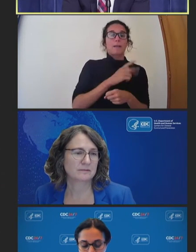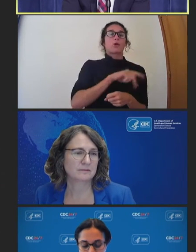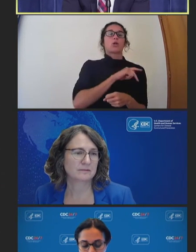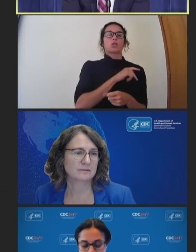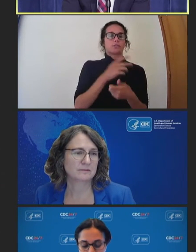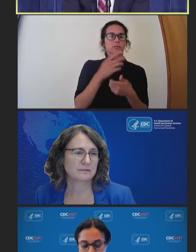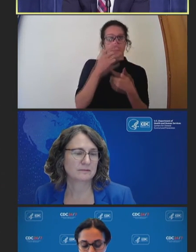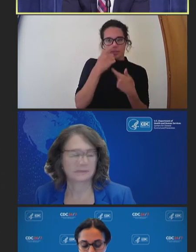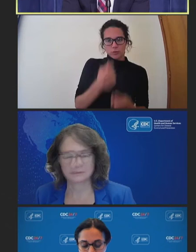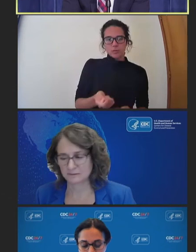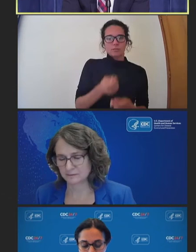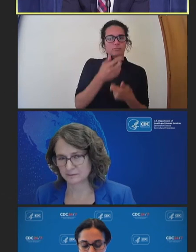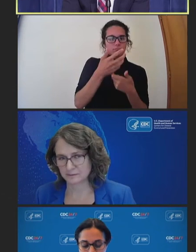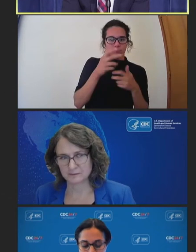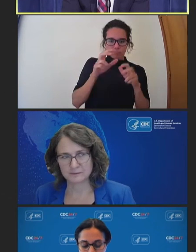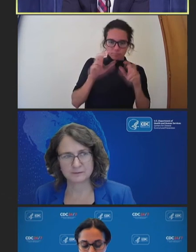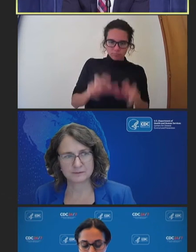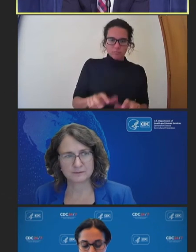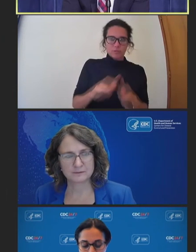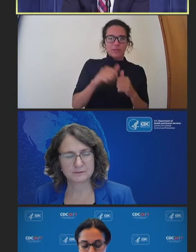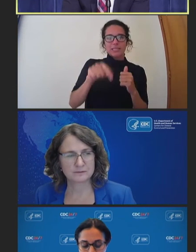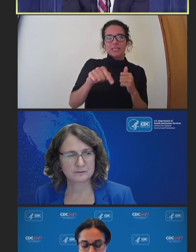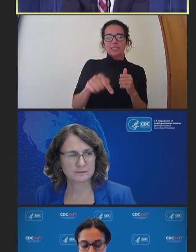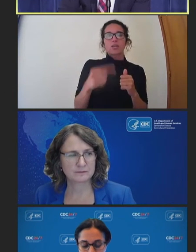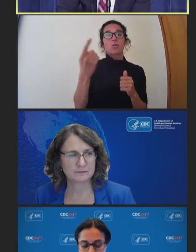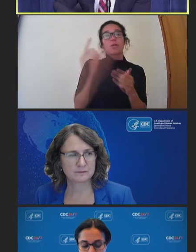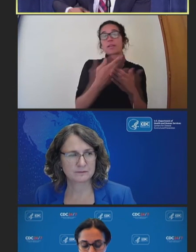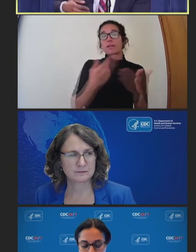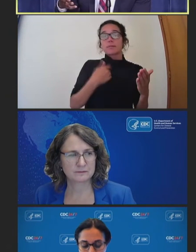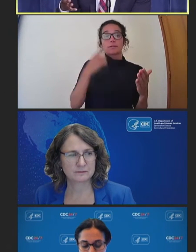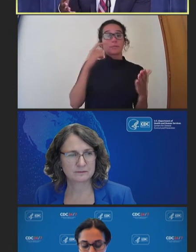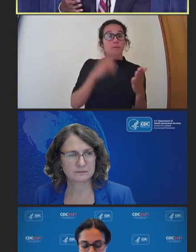that we've seen that is a very successful strategy when it comes to those more rural